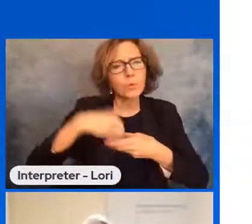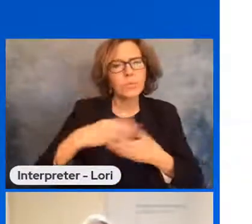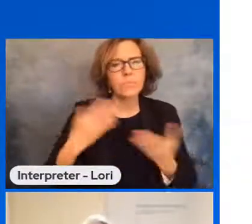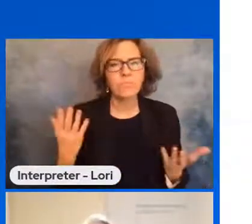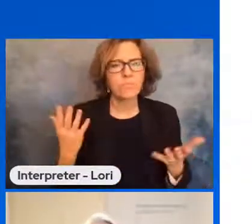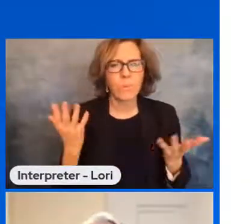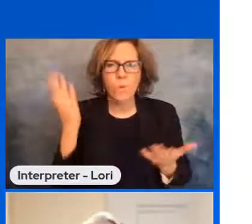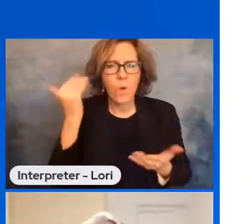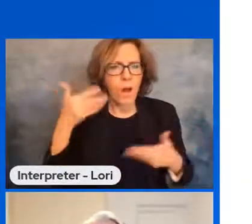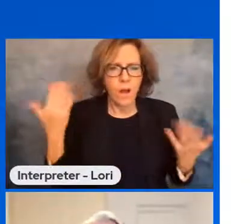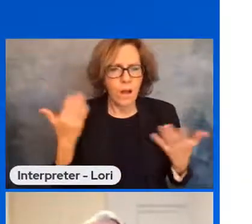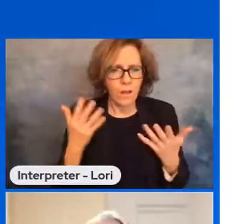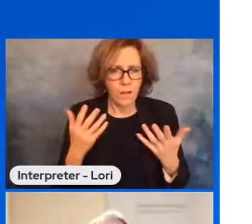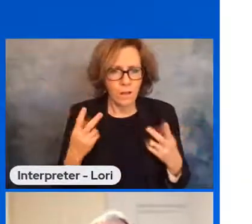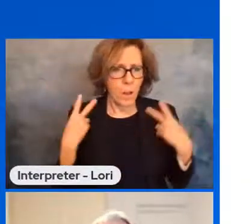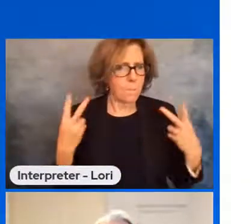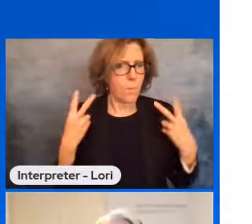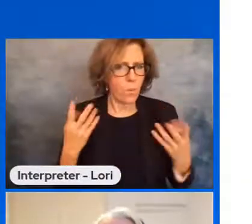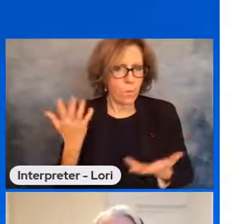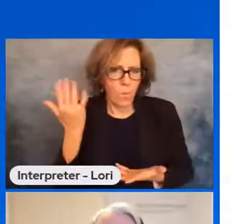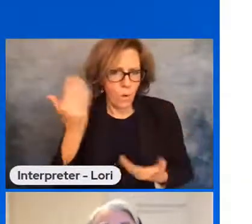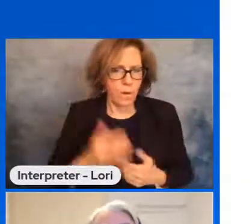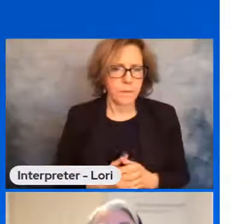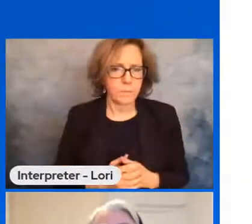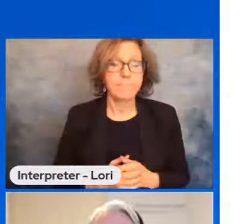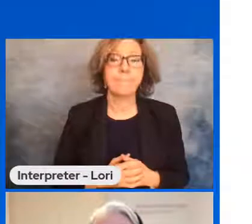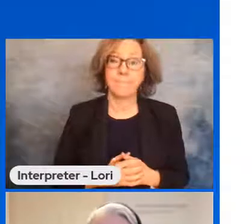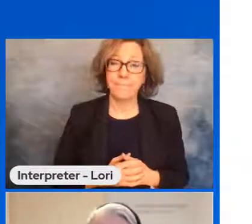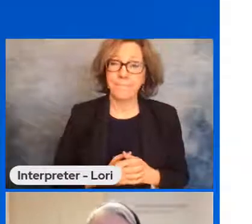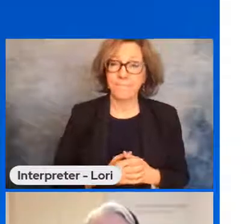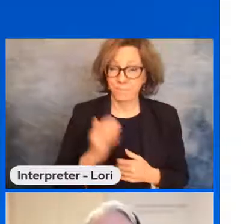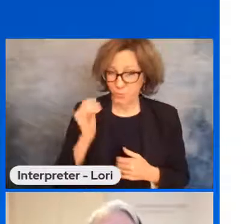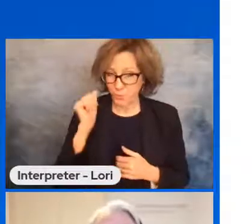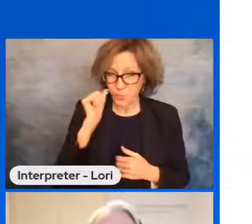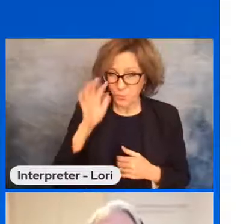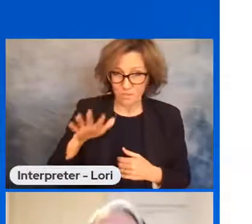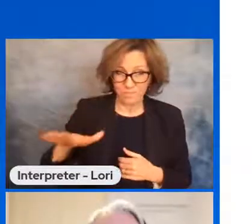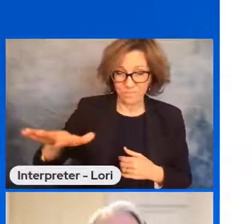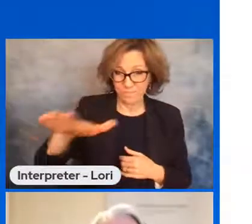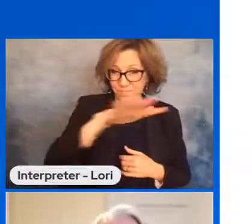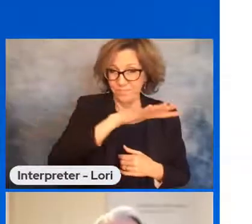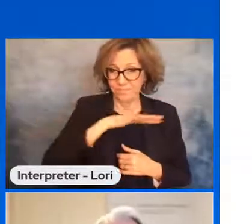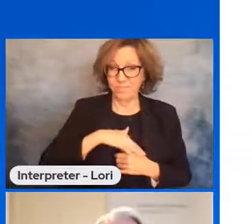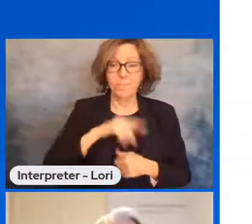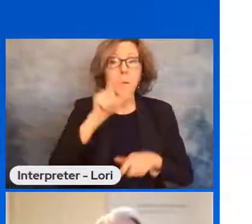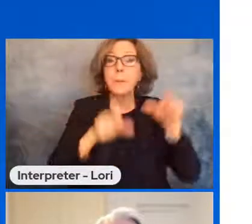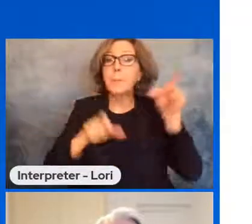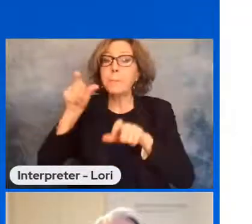Well, 99% of our DNA, that which makes us, is common.